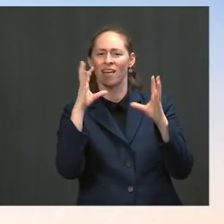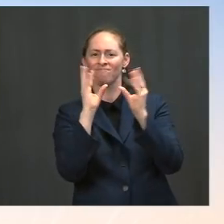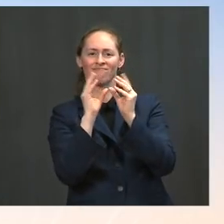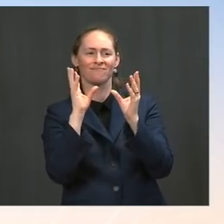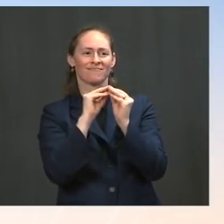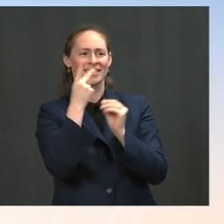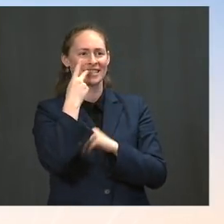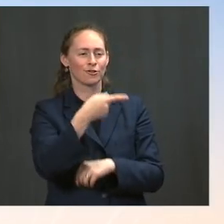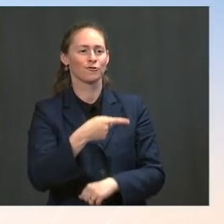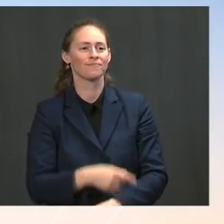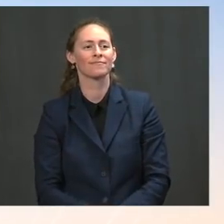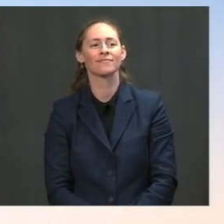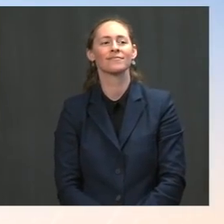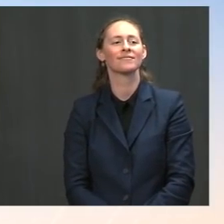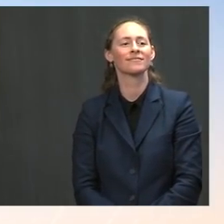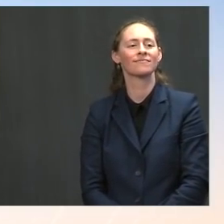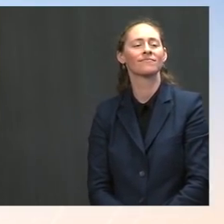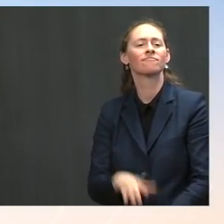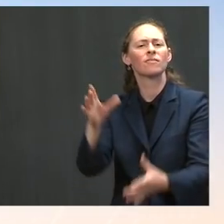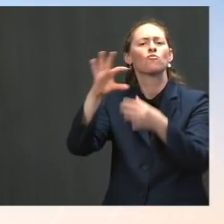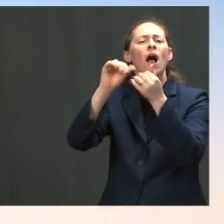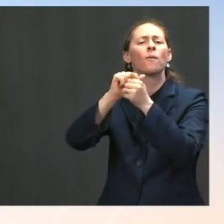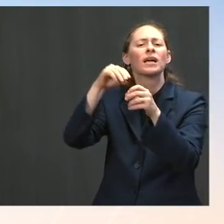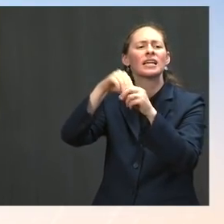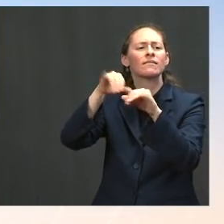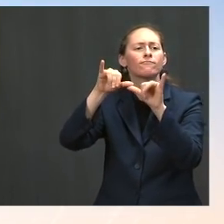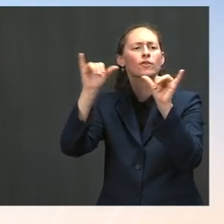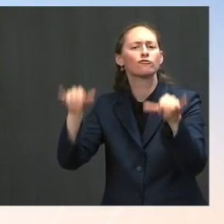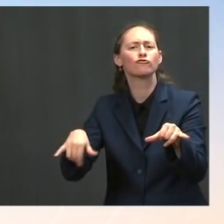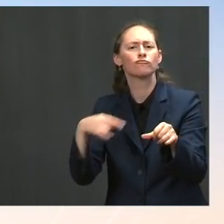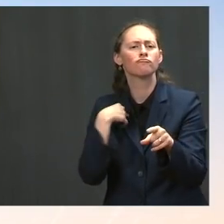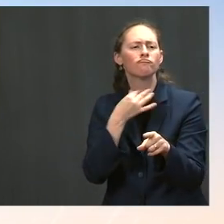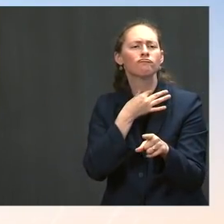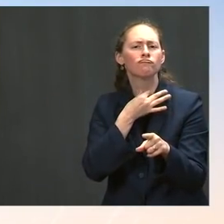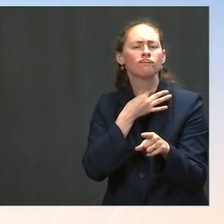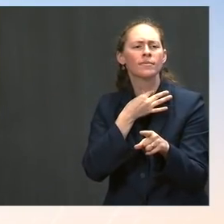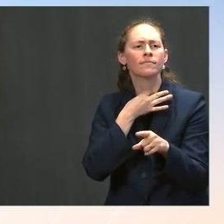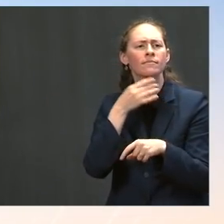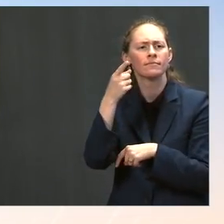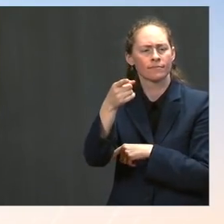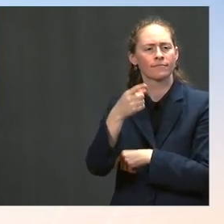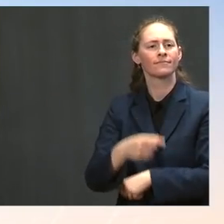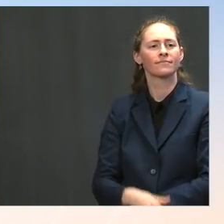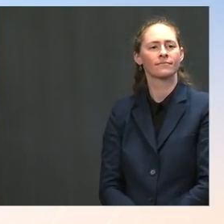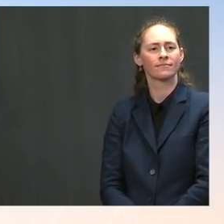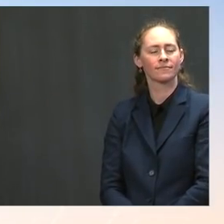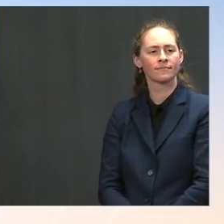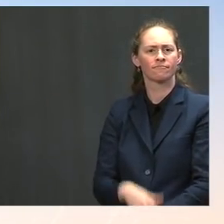Ms. Psaki: Sure. The Press: You said that the outstanding issues are payfor-related right now. There was some spending side issues that they were trying to figure out as well.